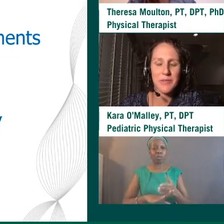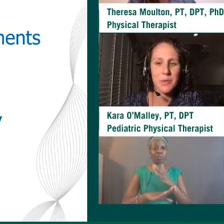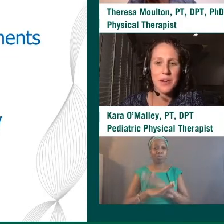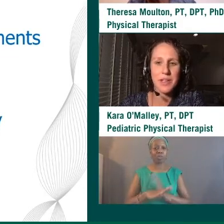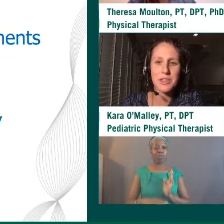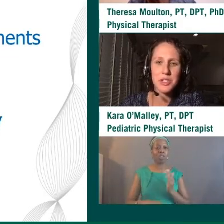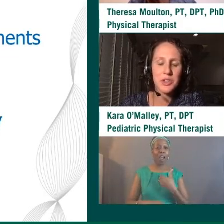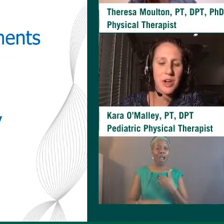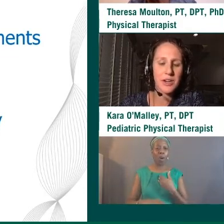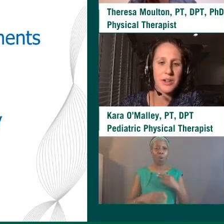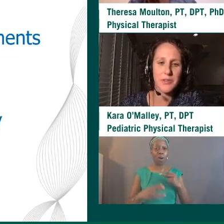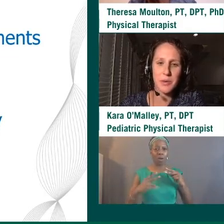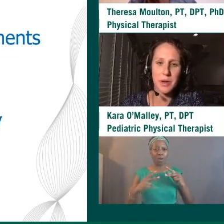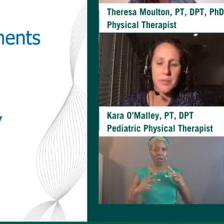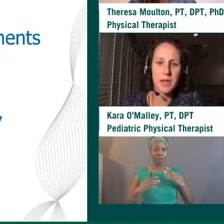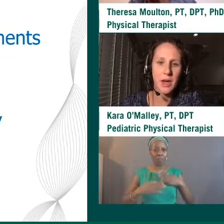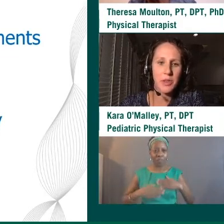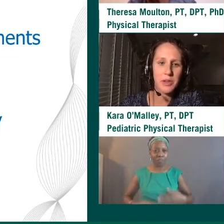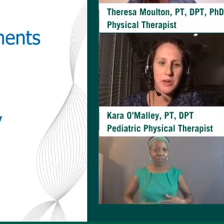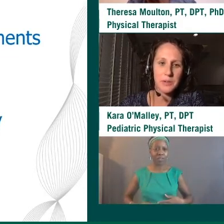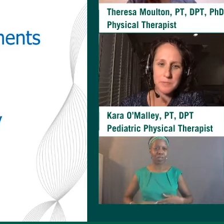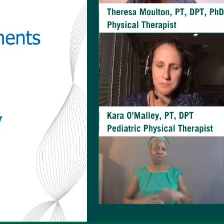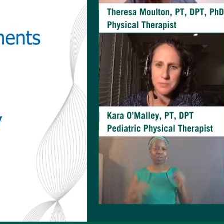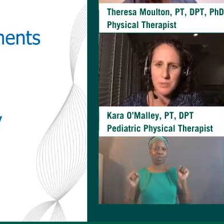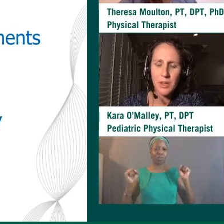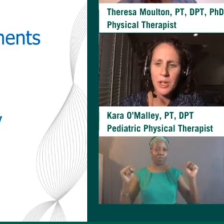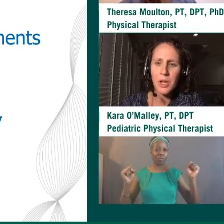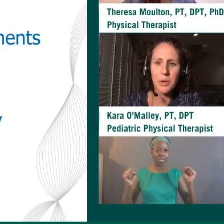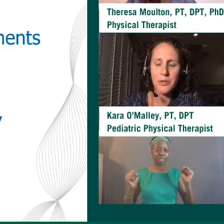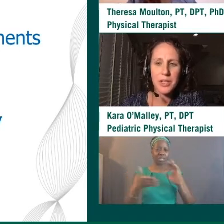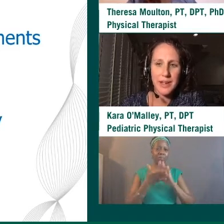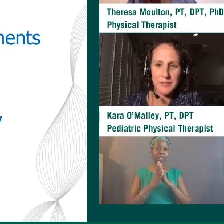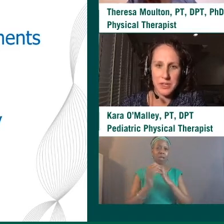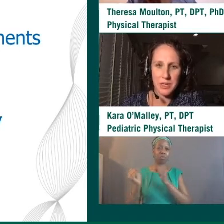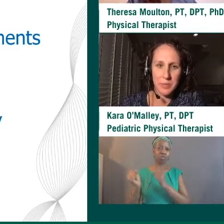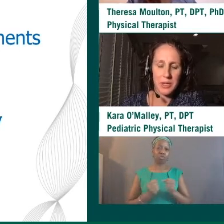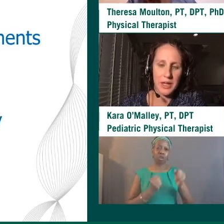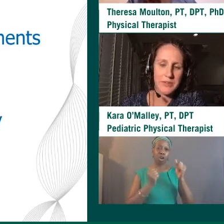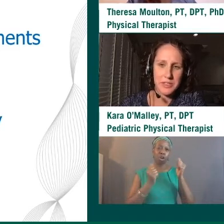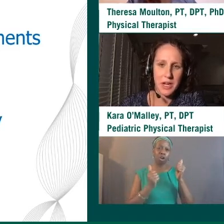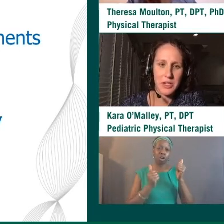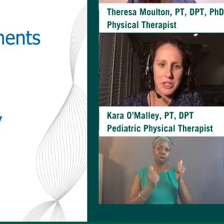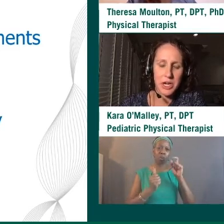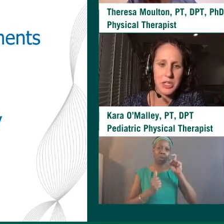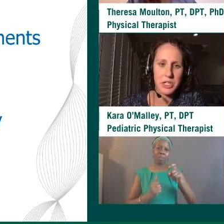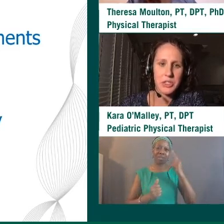if we wanna get stronger, if we wanna be healthier we really have to think about lifestyle changes.